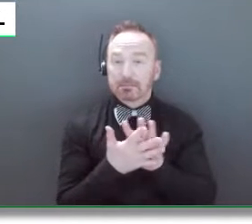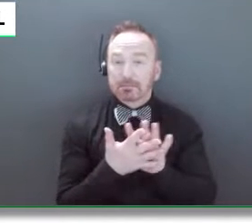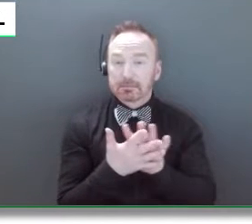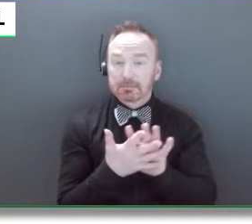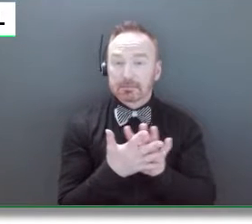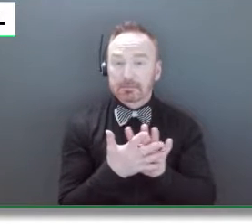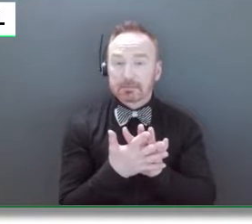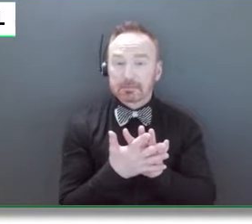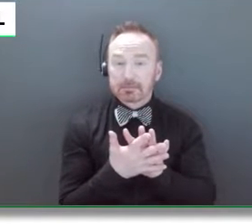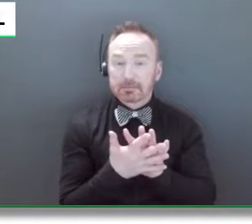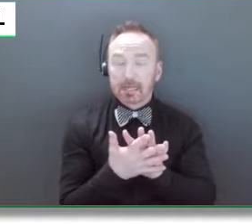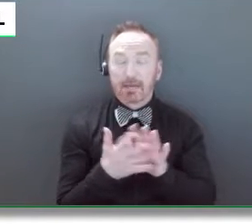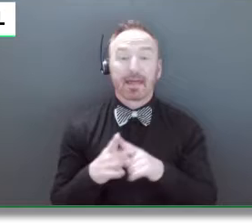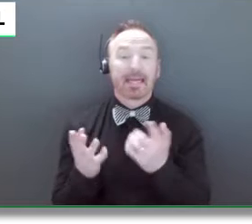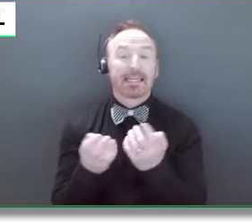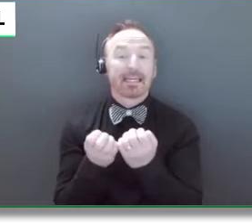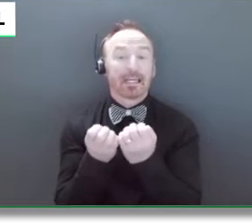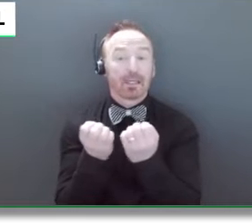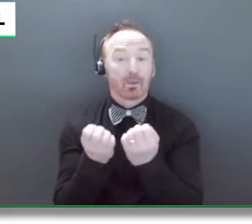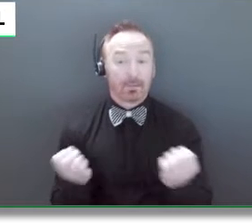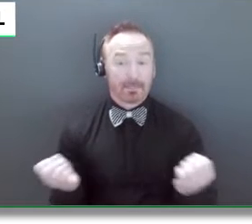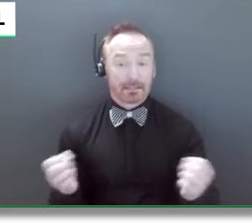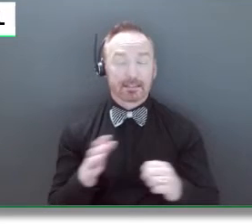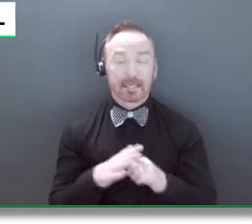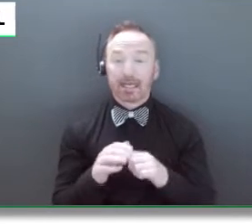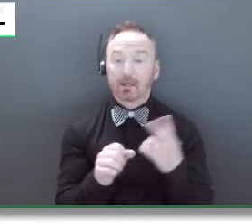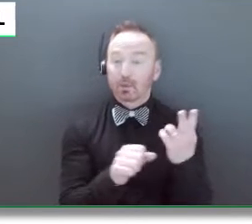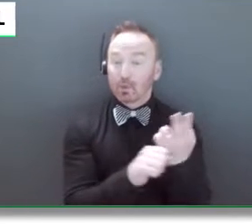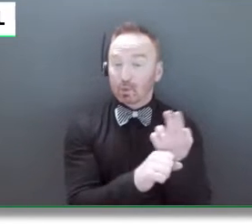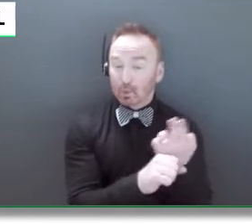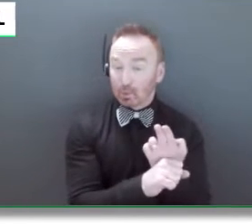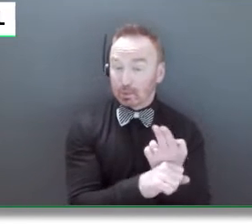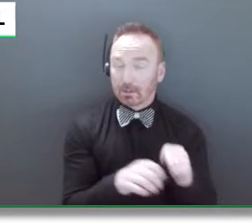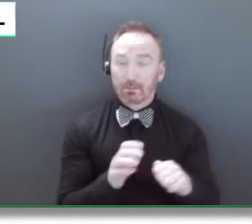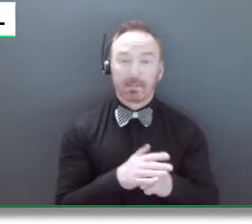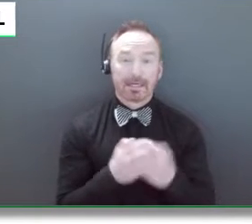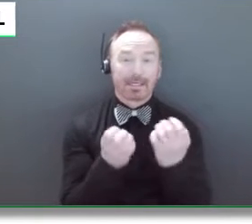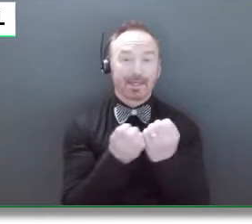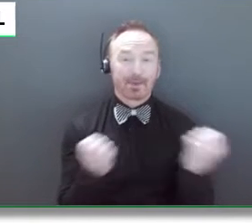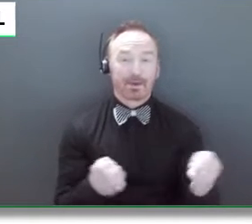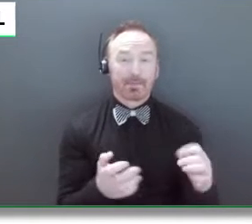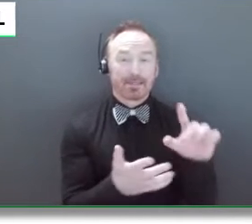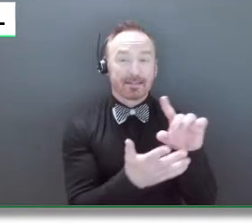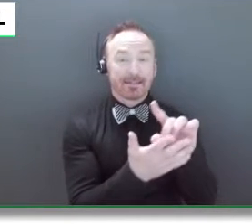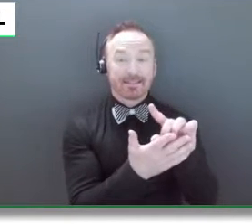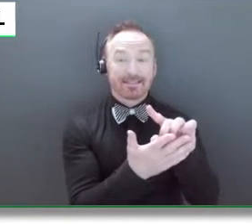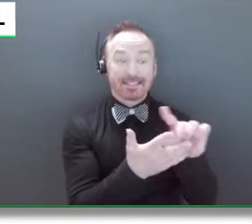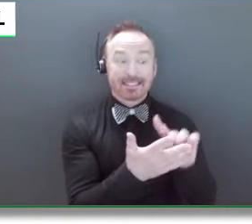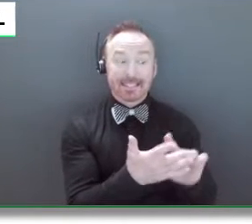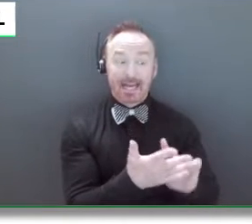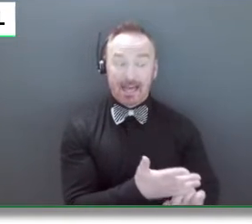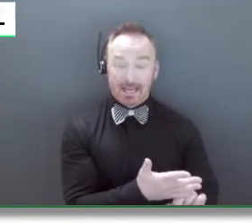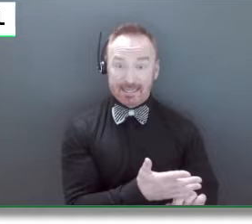that equipment can be used on and but with some of the designs of equipment that are coming out that in itself is